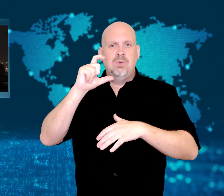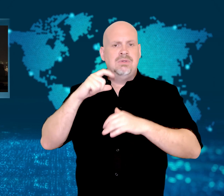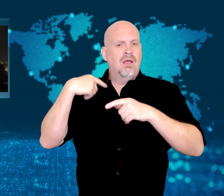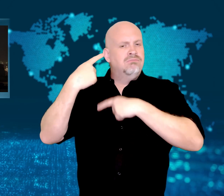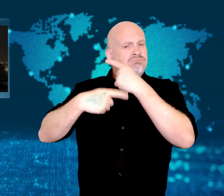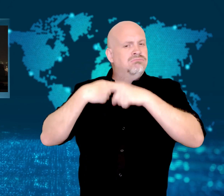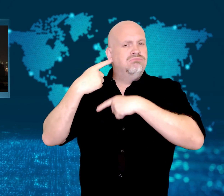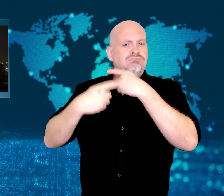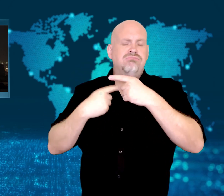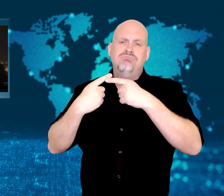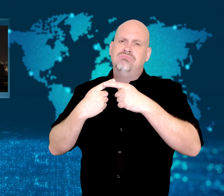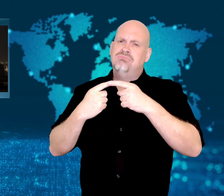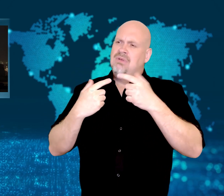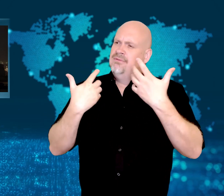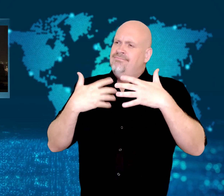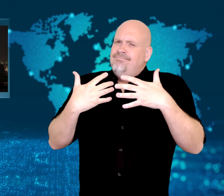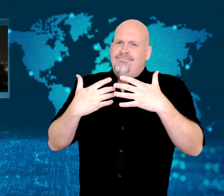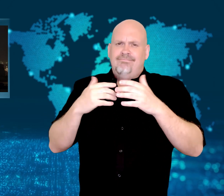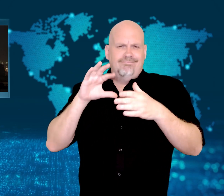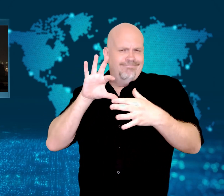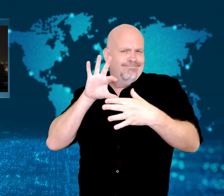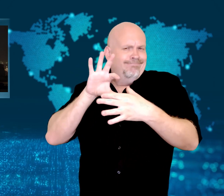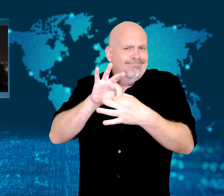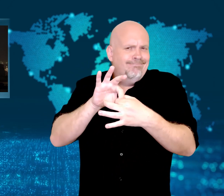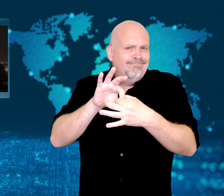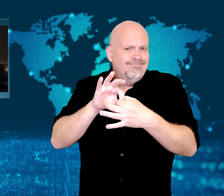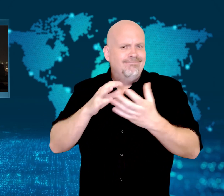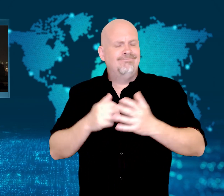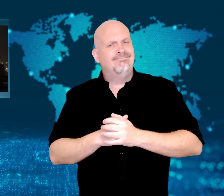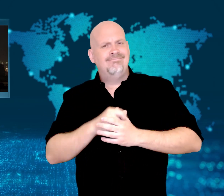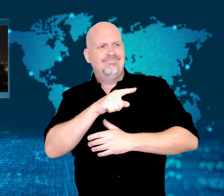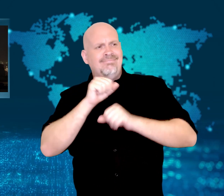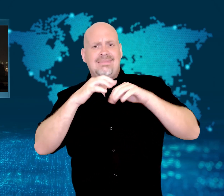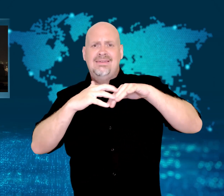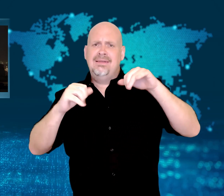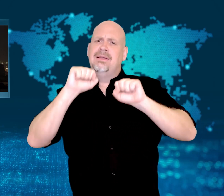to turn down their sound.